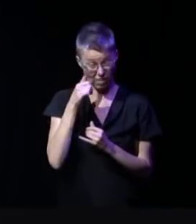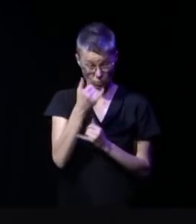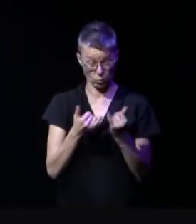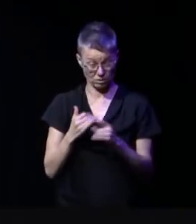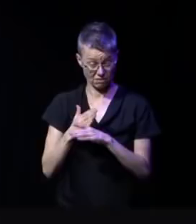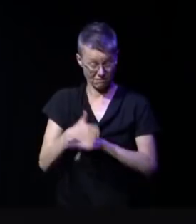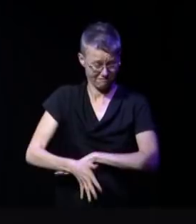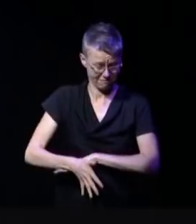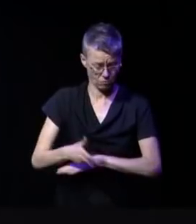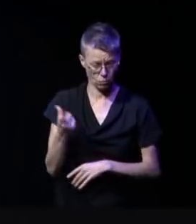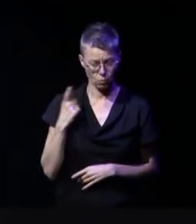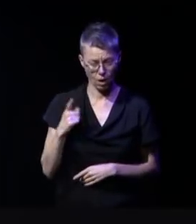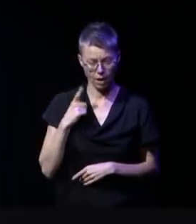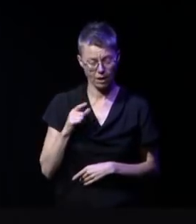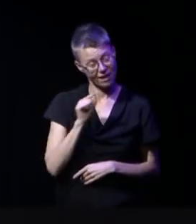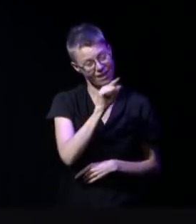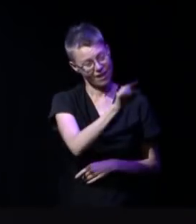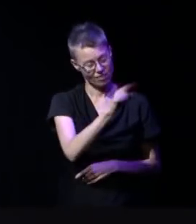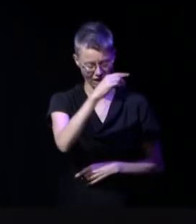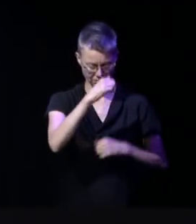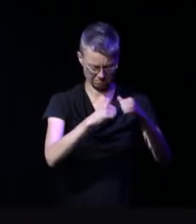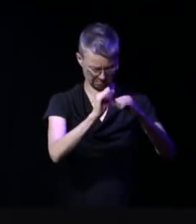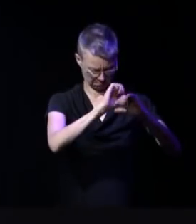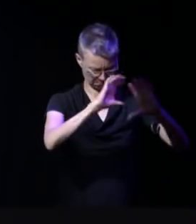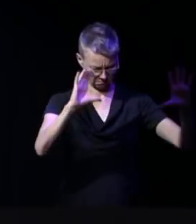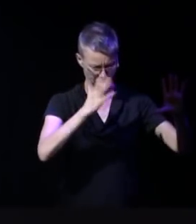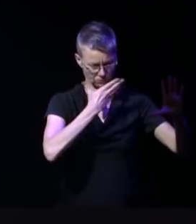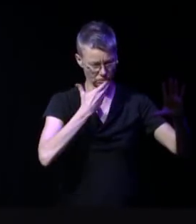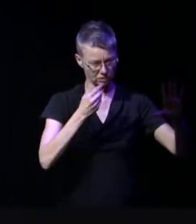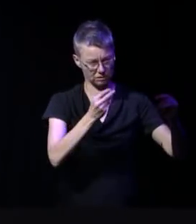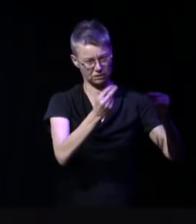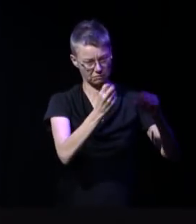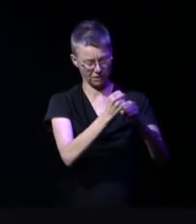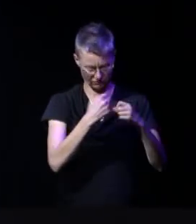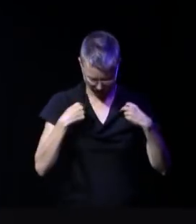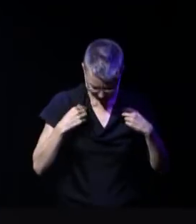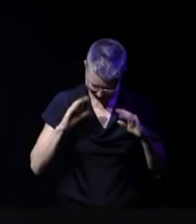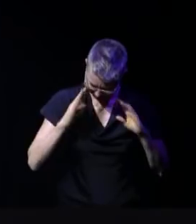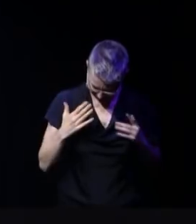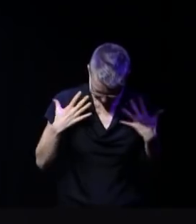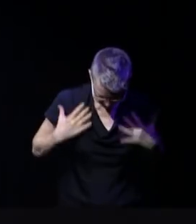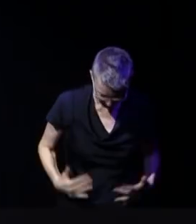because even though their constructs of beauty make us hate our bodies, our hair, our age,